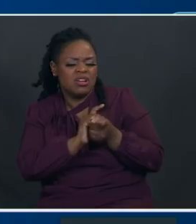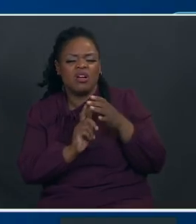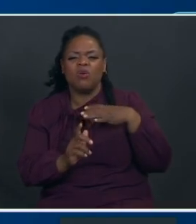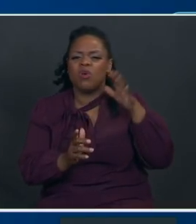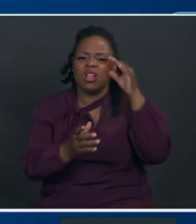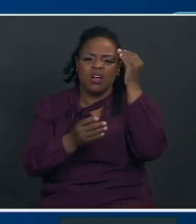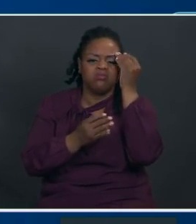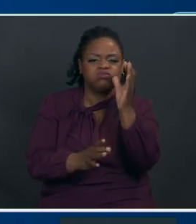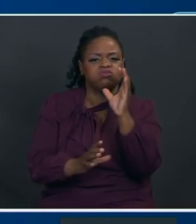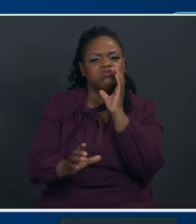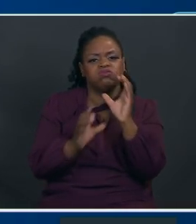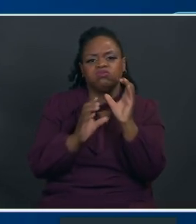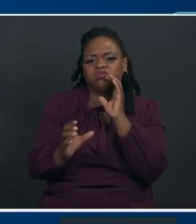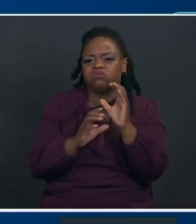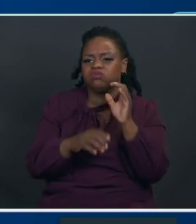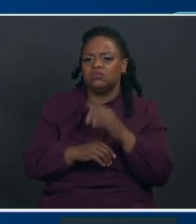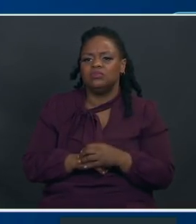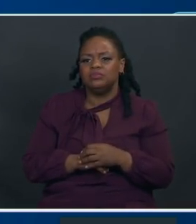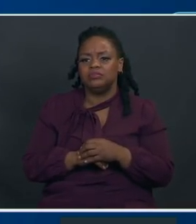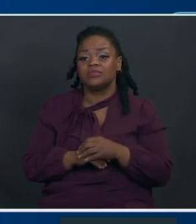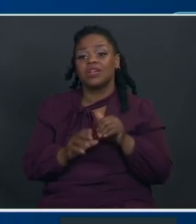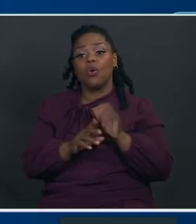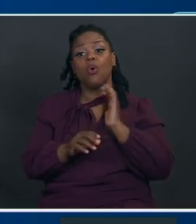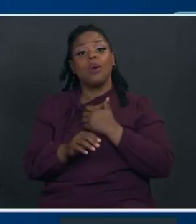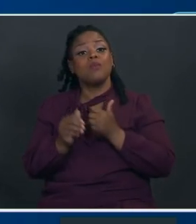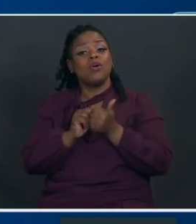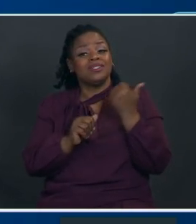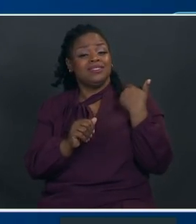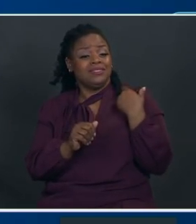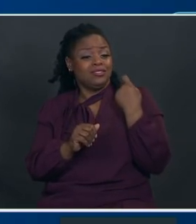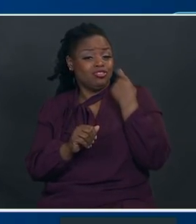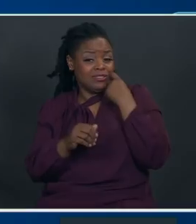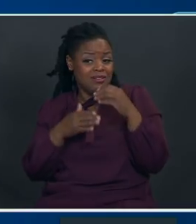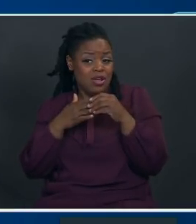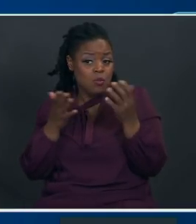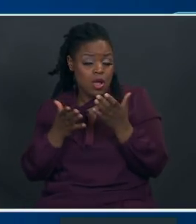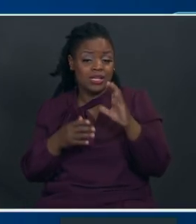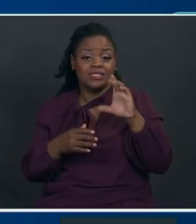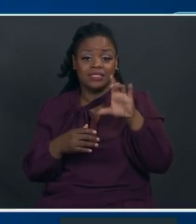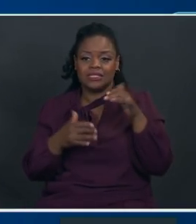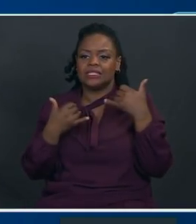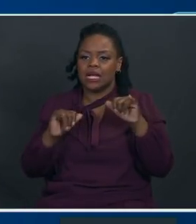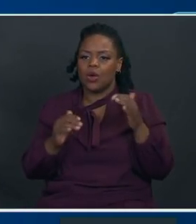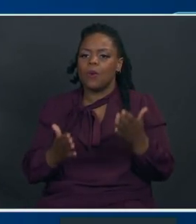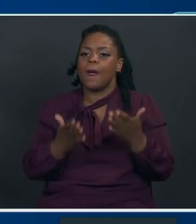First, in our updated guidance, the CDC still recommends that people get their second dose